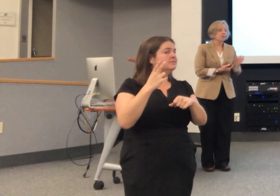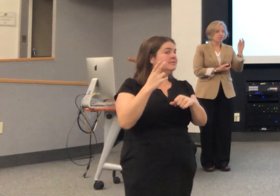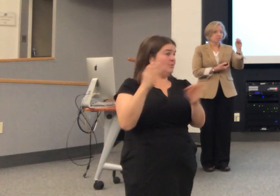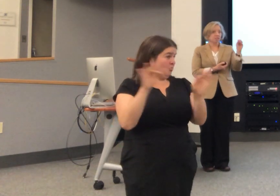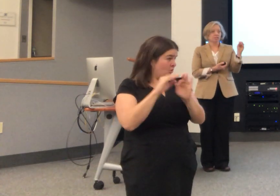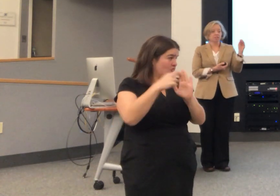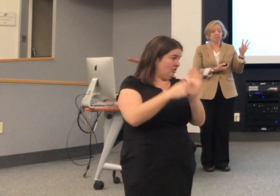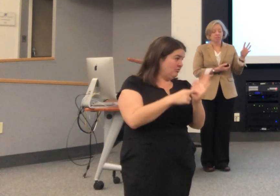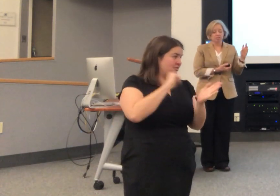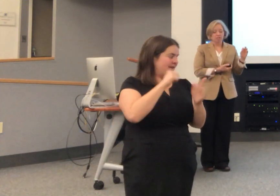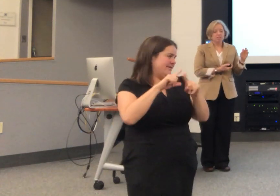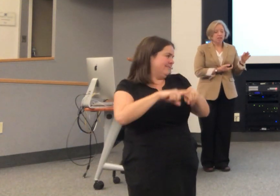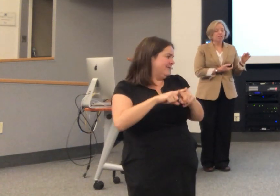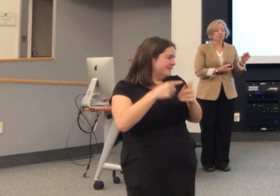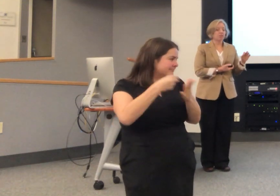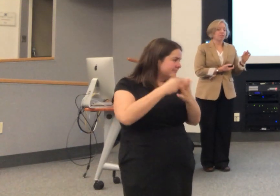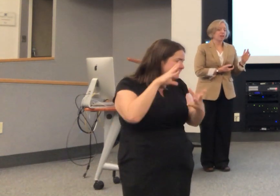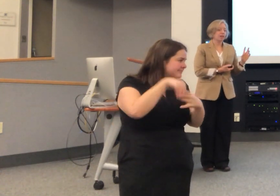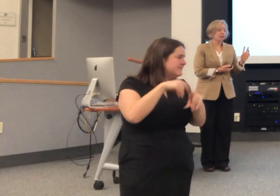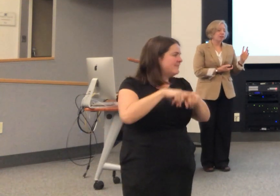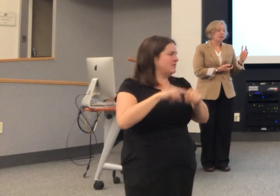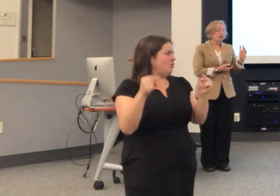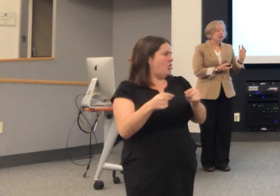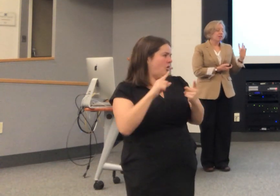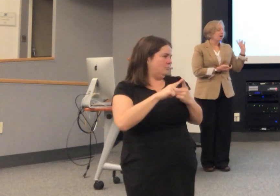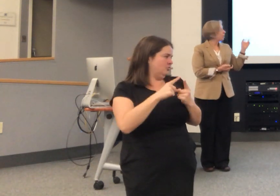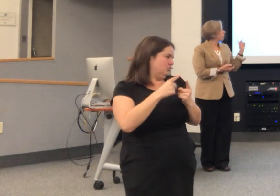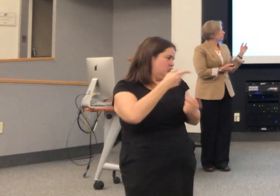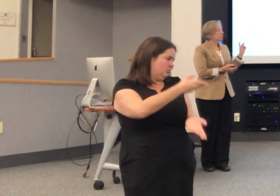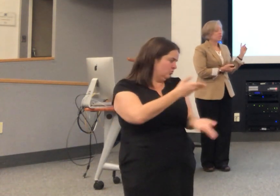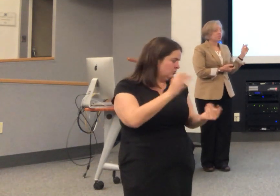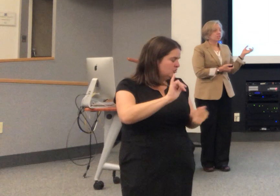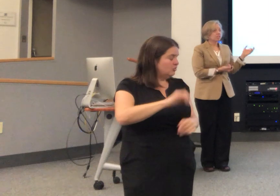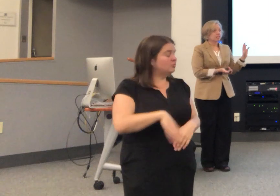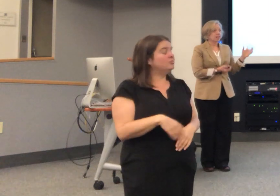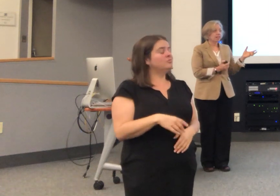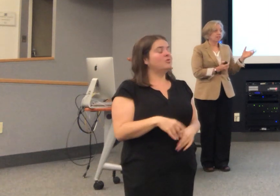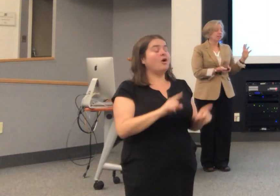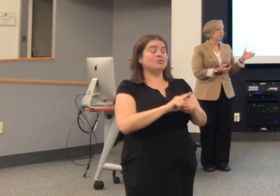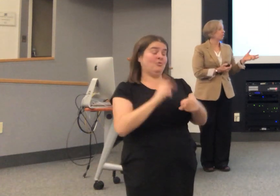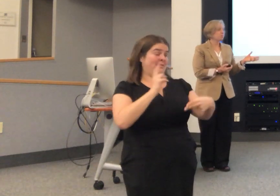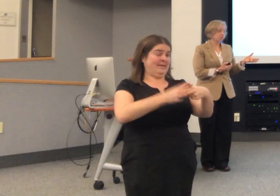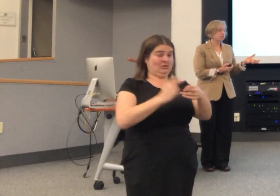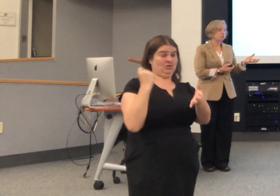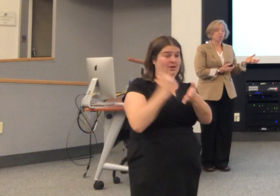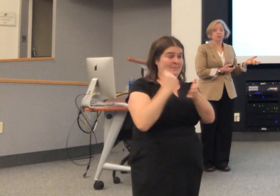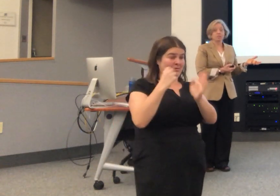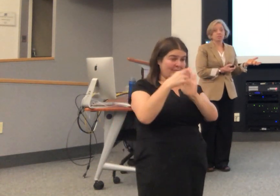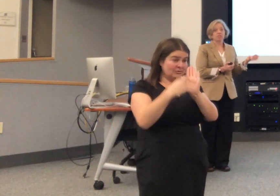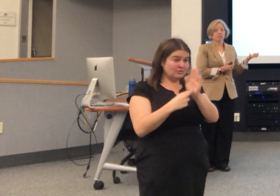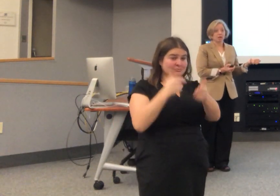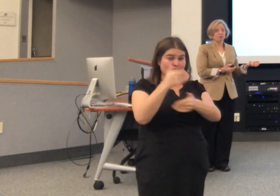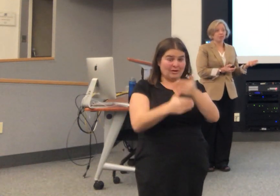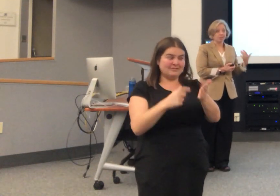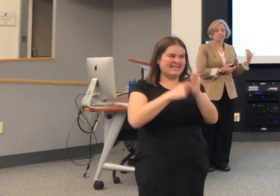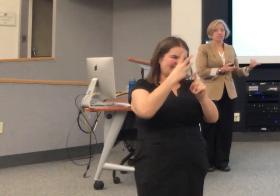And just a little side note on that, copyright registration can take anywhere from six to 12 months because the Copyright Office